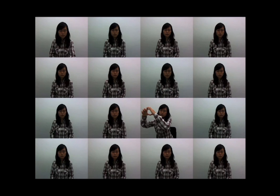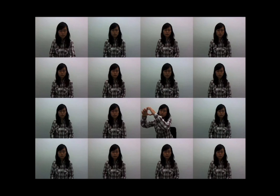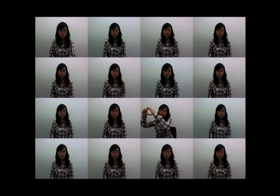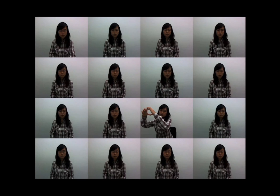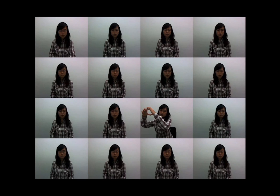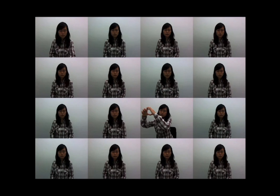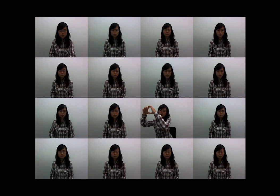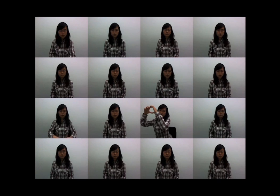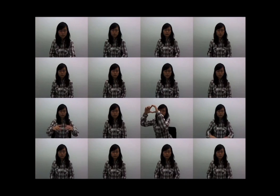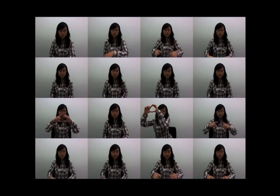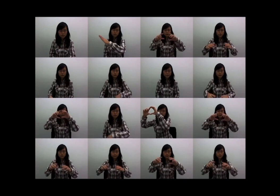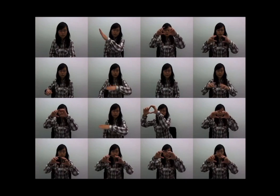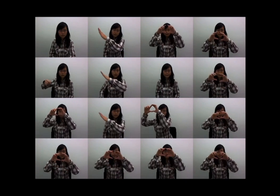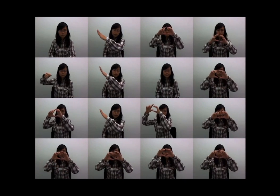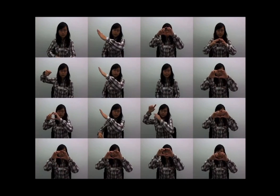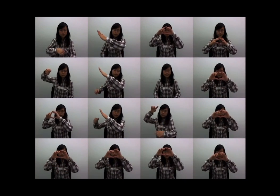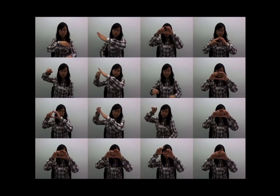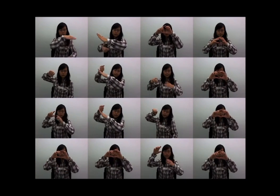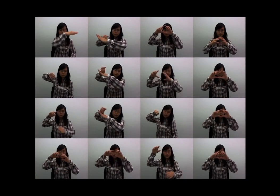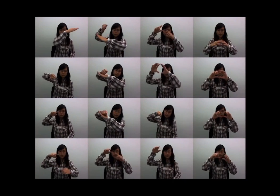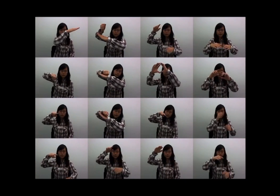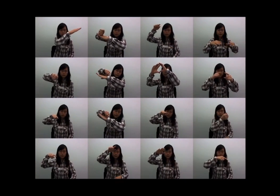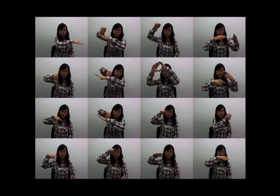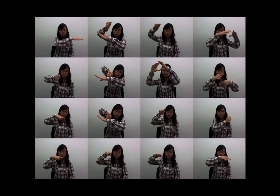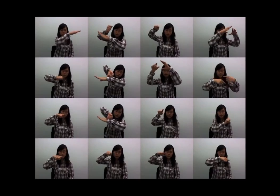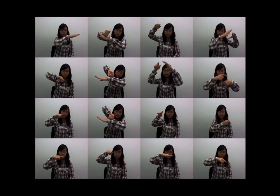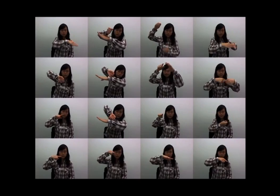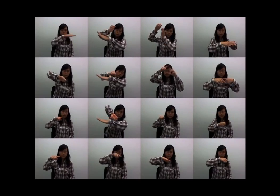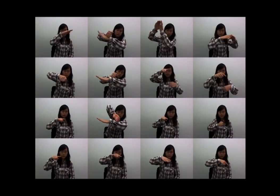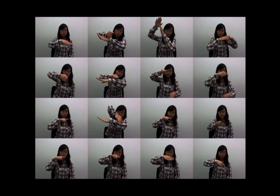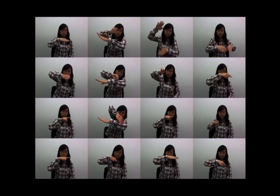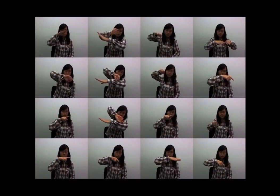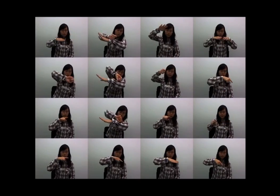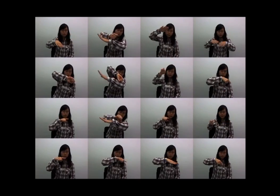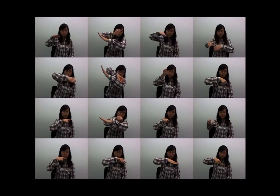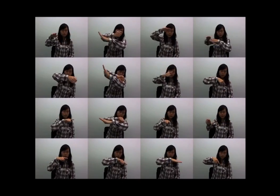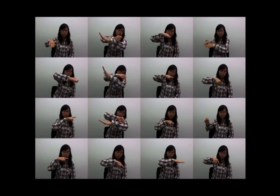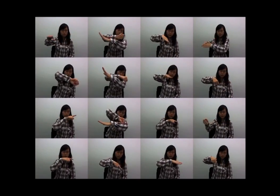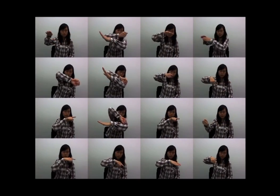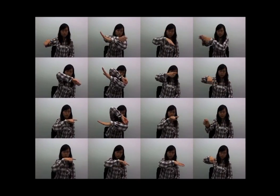of them. Now, it looks more systematic because it's one person, so they all look